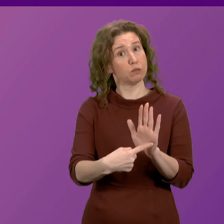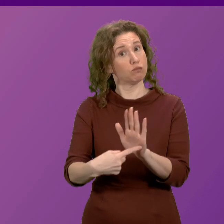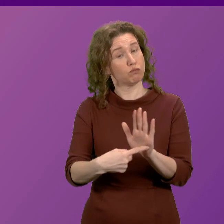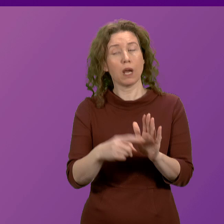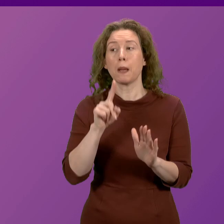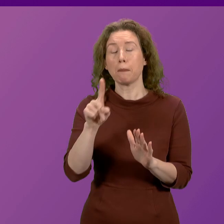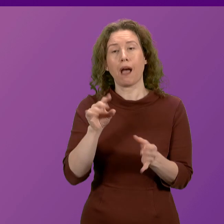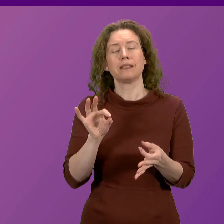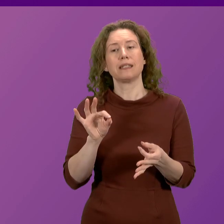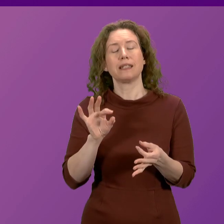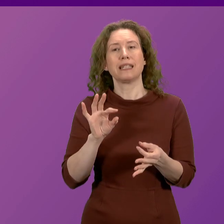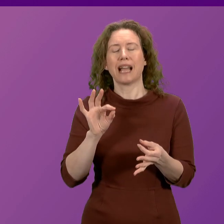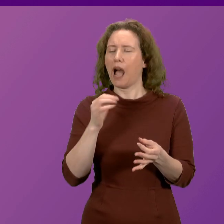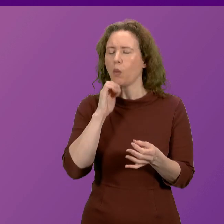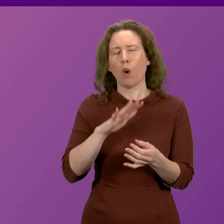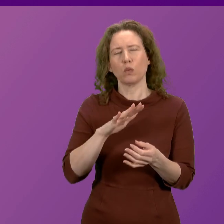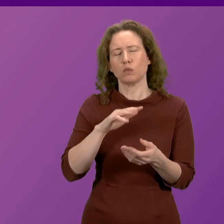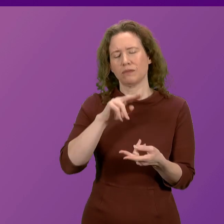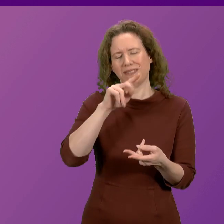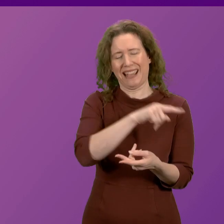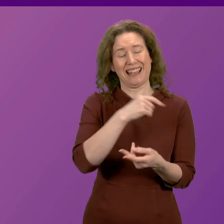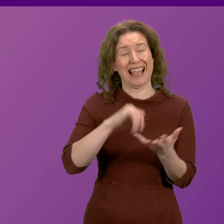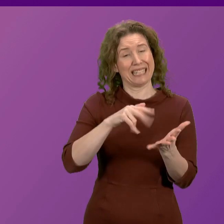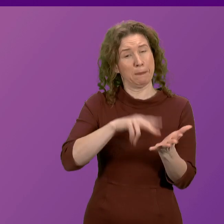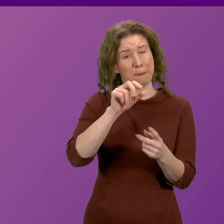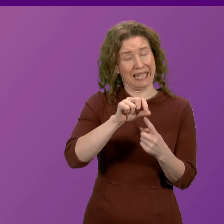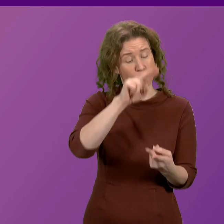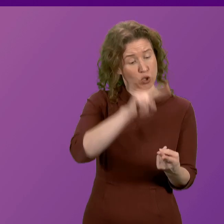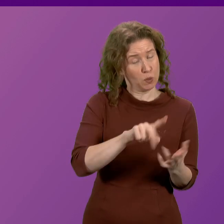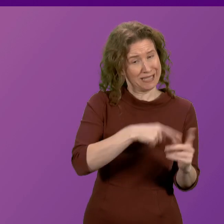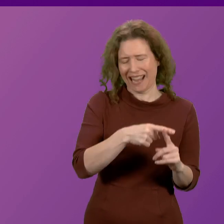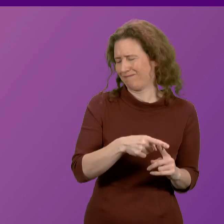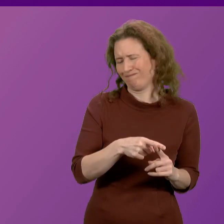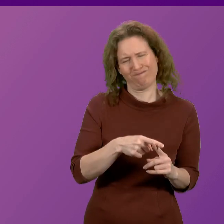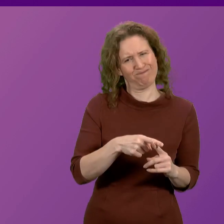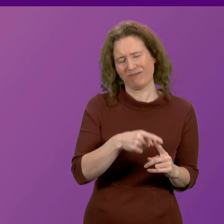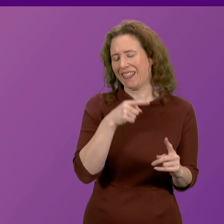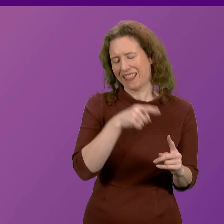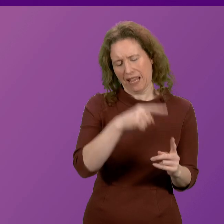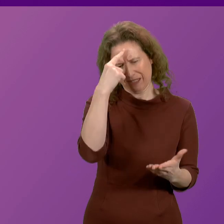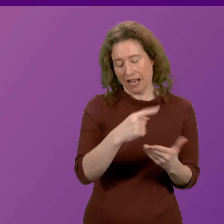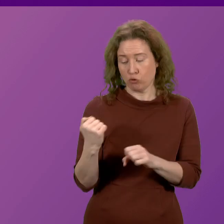Instead of reducing tax, the SNP has dragged more Scots into paying higher